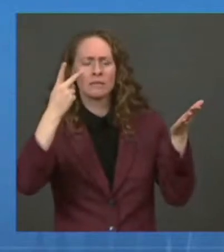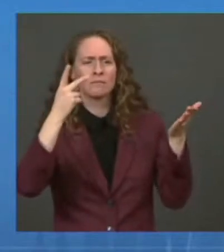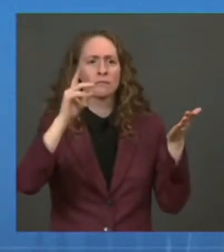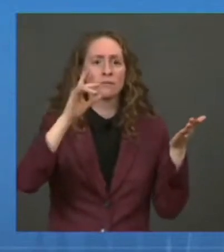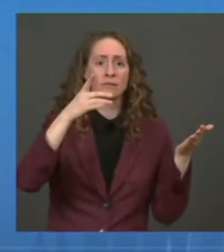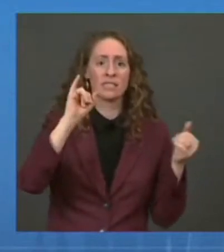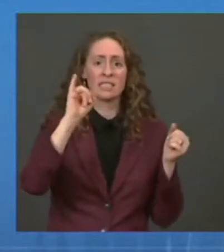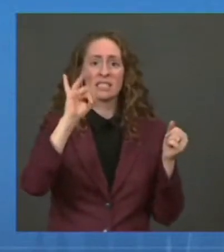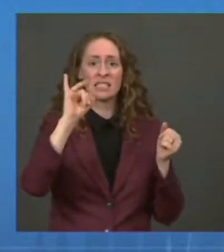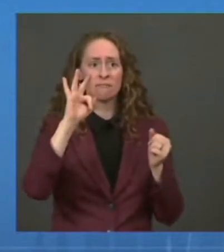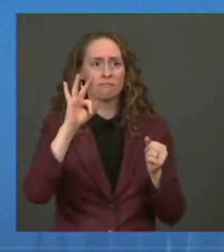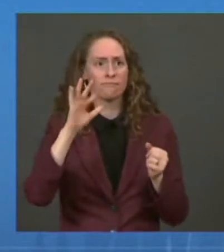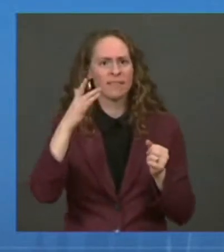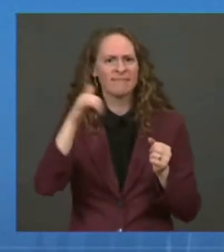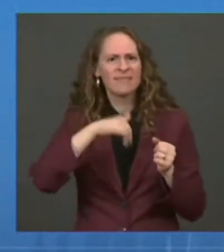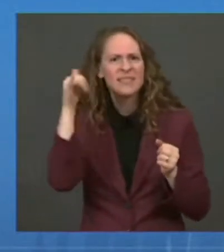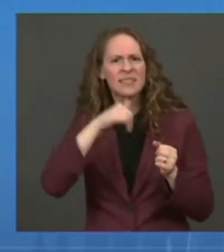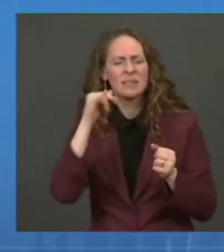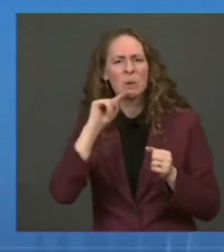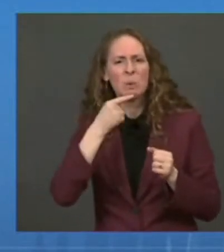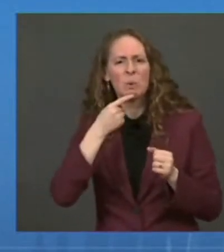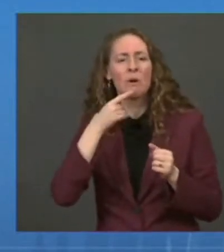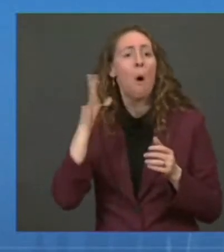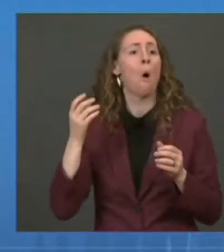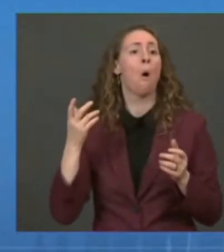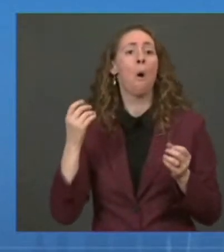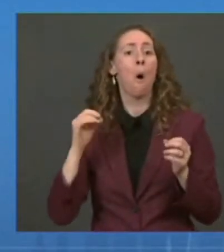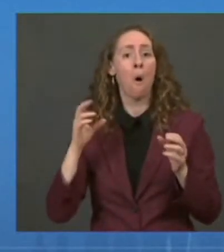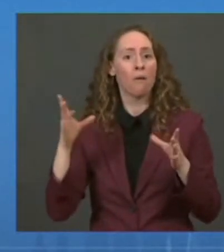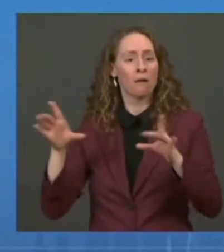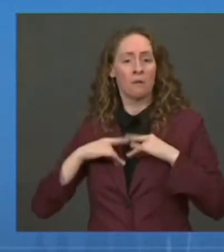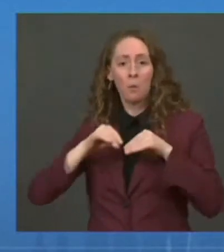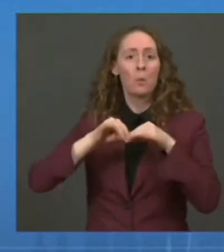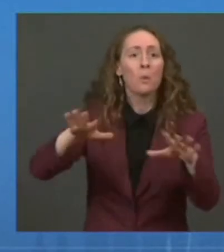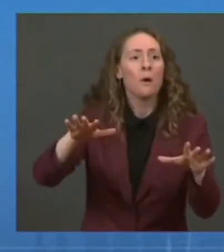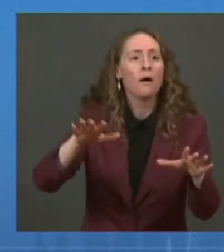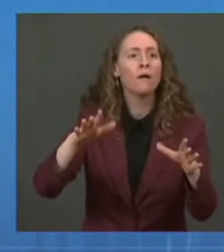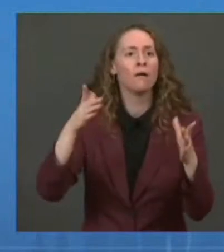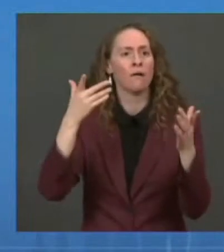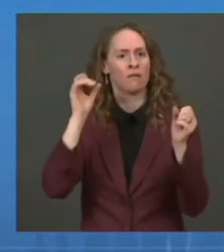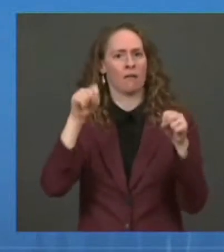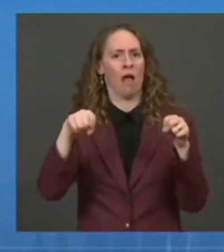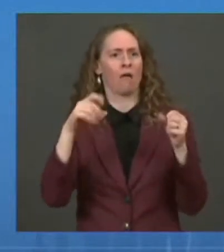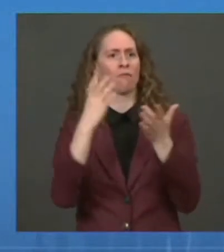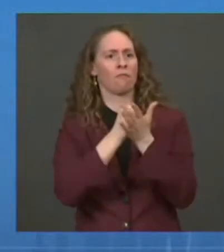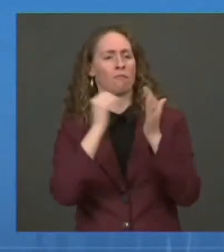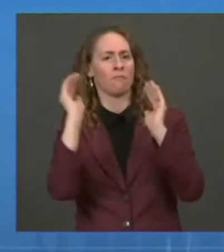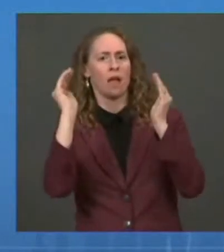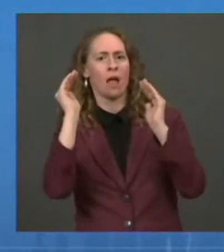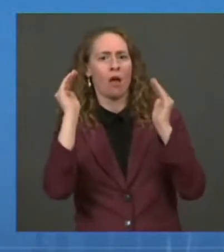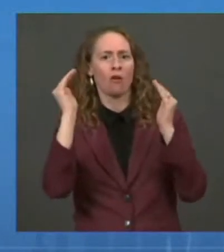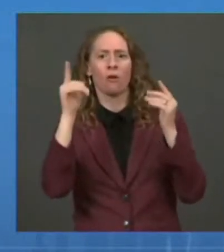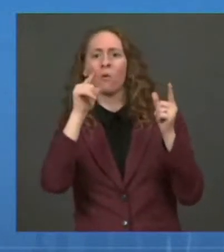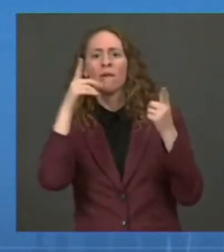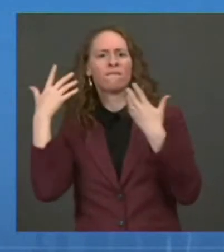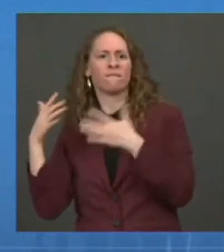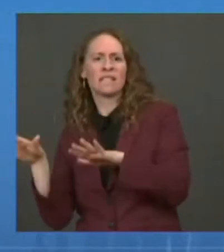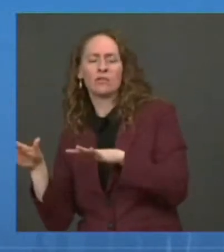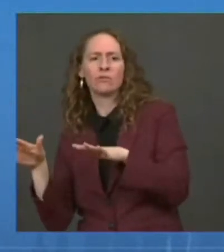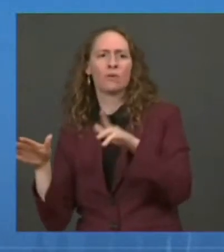PROTECTION IMMUNIZEATION SEVERITY OF DISEASE IN PEOPLE WHO HAVE EITHER BEEN VACCINATED, PEOPLE WHO HAVE BEEN UNVACCINATED OR PEOPLE WHO